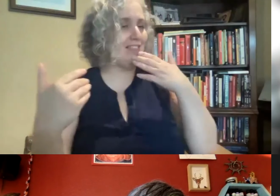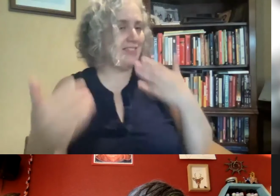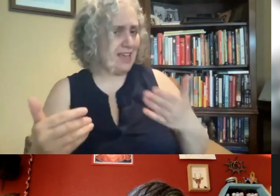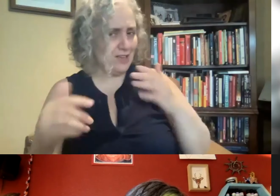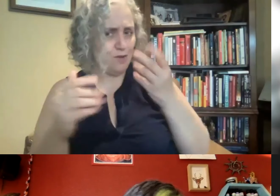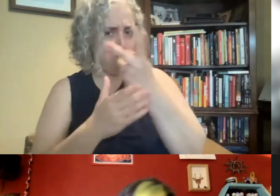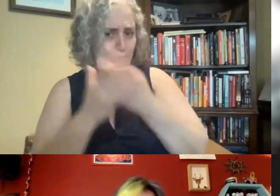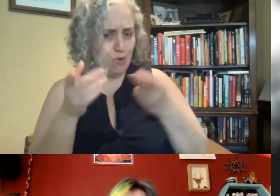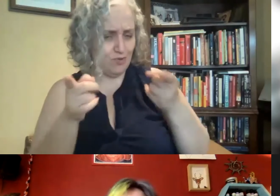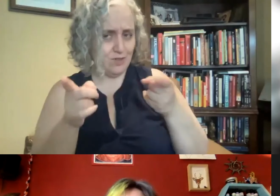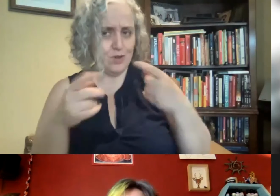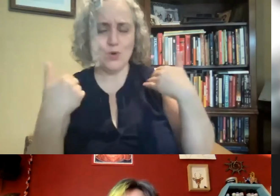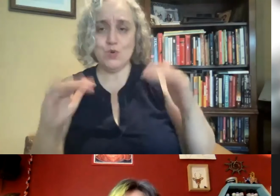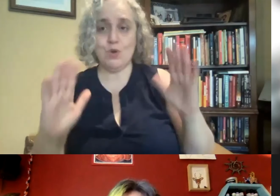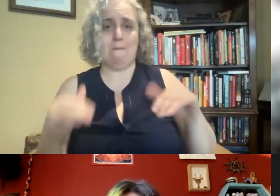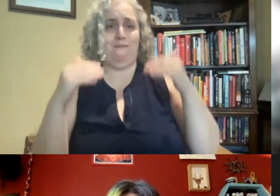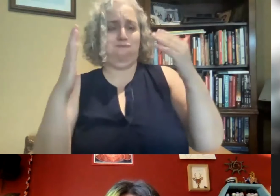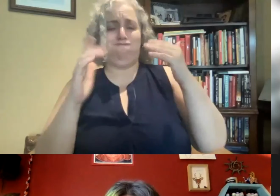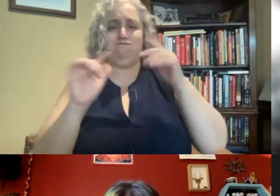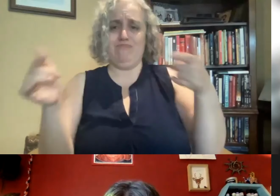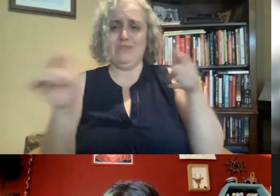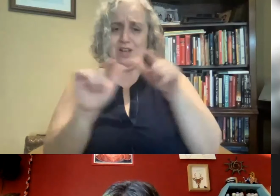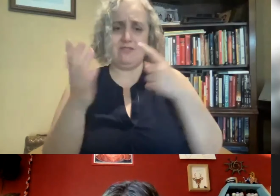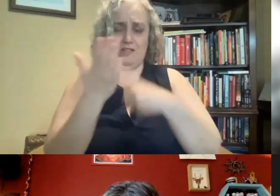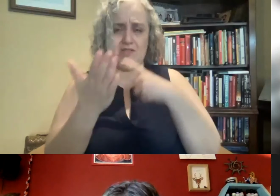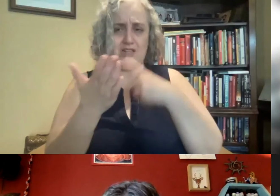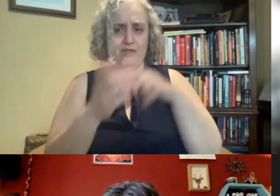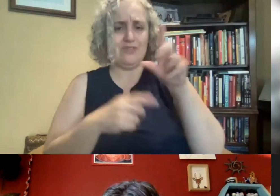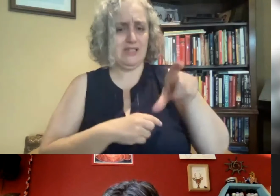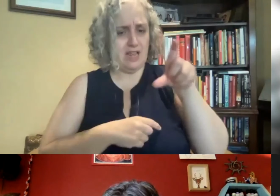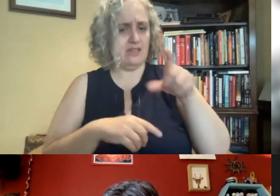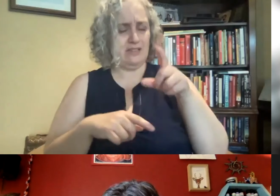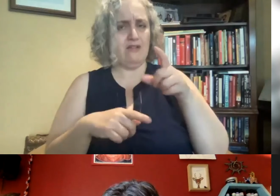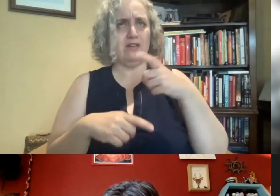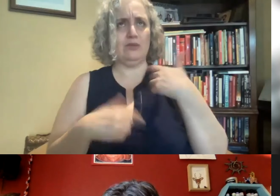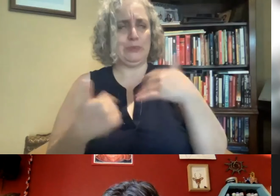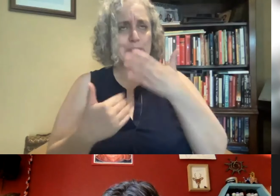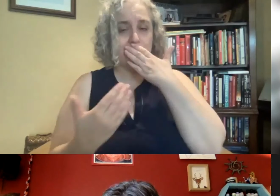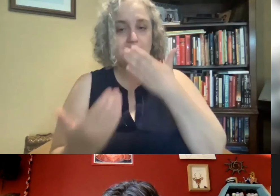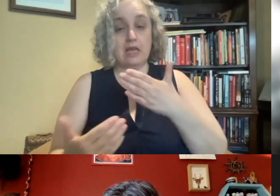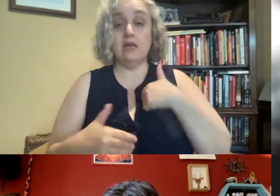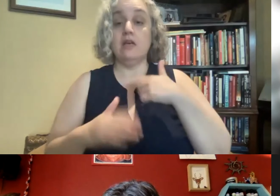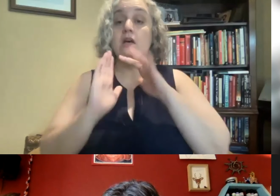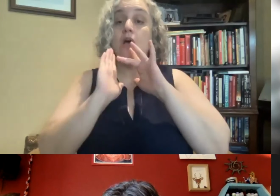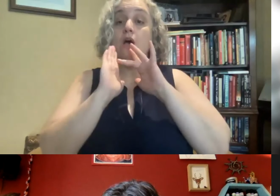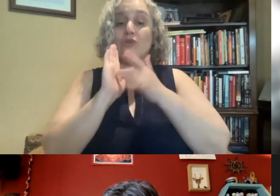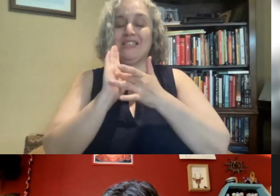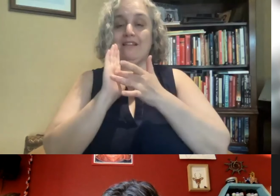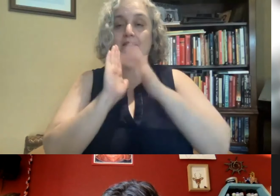this high-level conversation gives a pretty necessary. Here in Brazil, talking